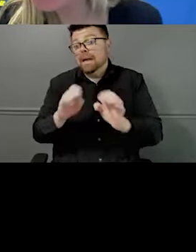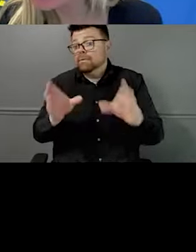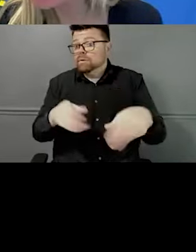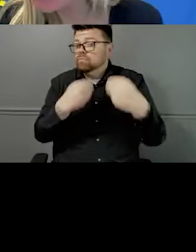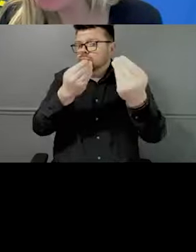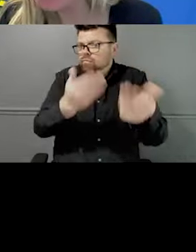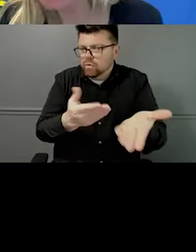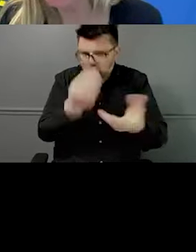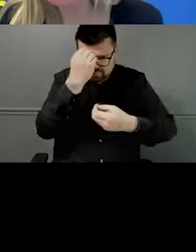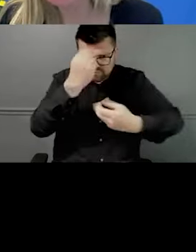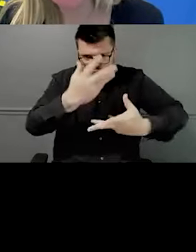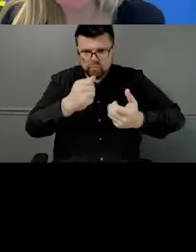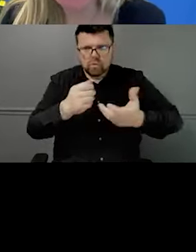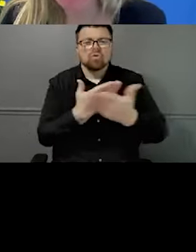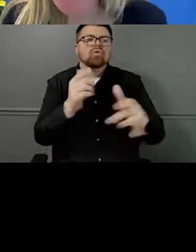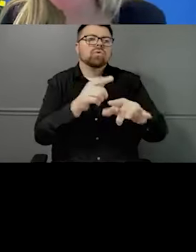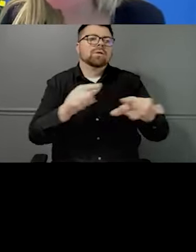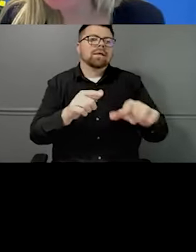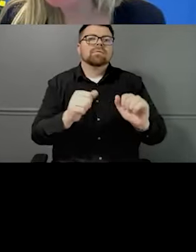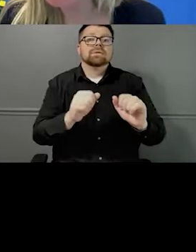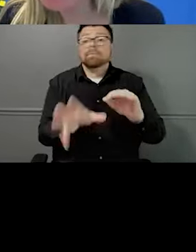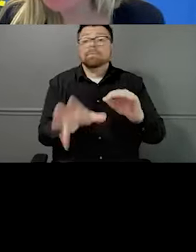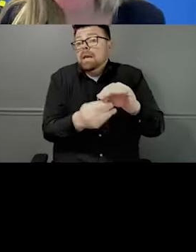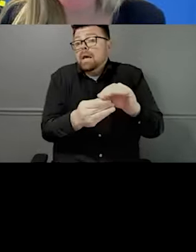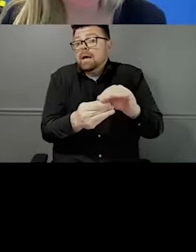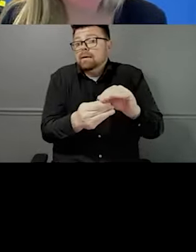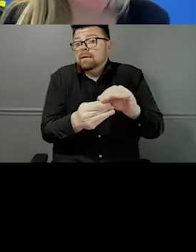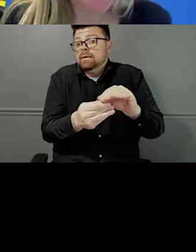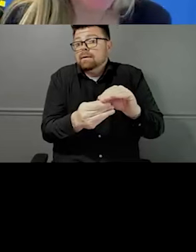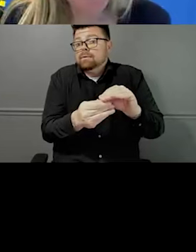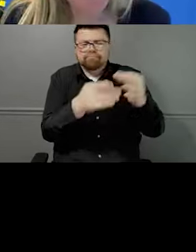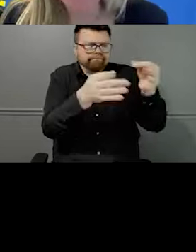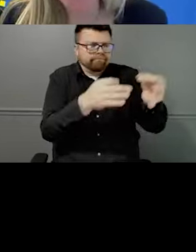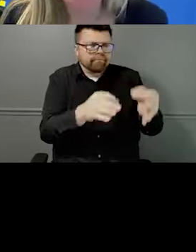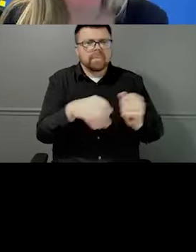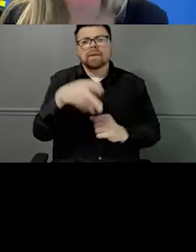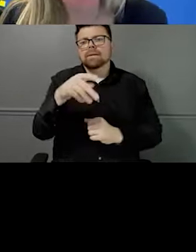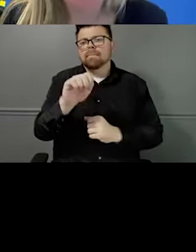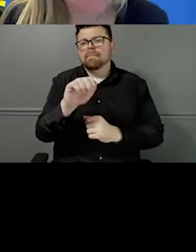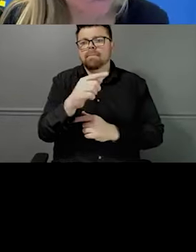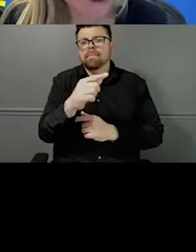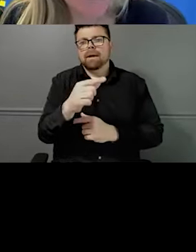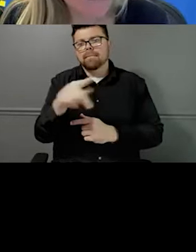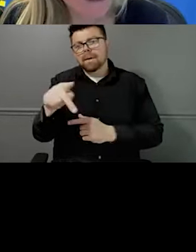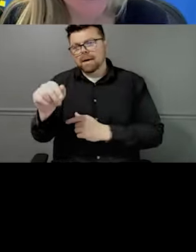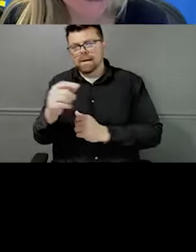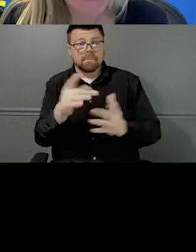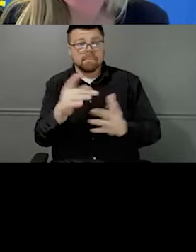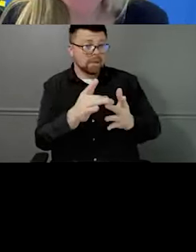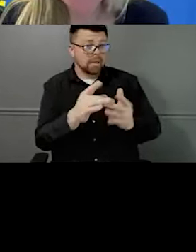New language that's been added to the PAPP Guide from the common form itself states that